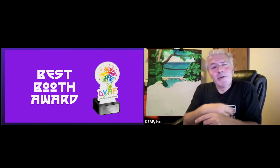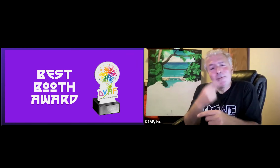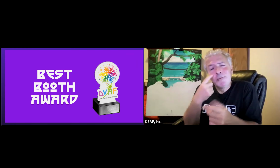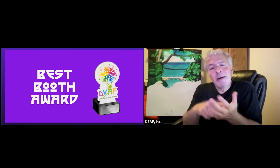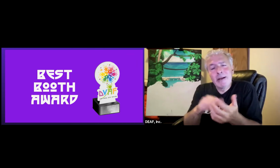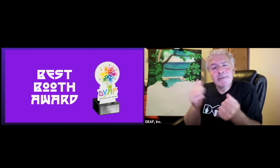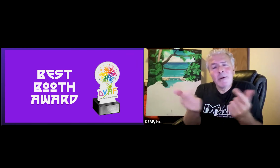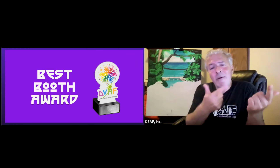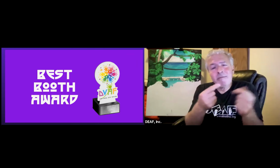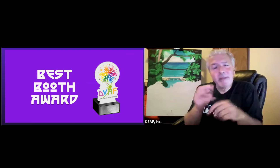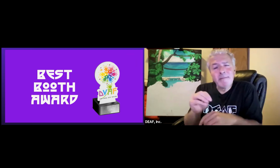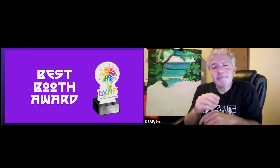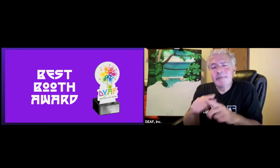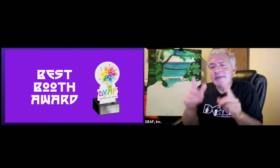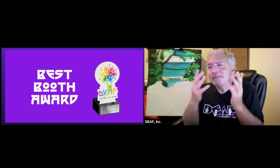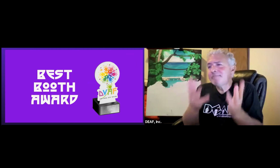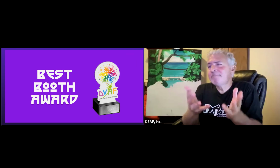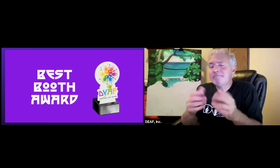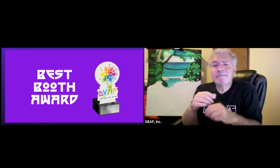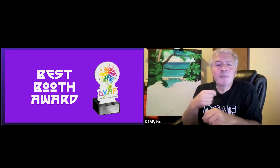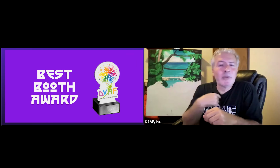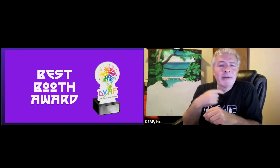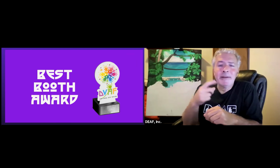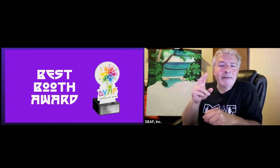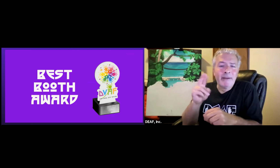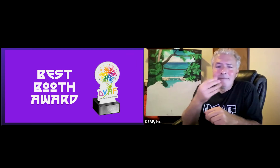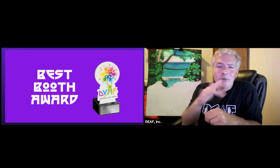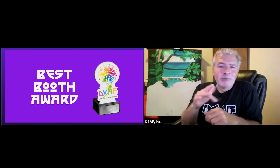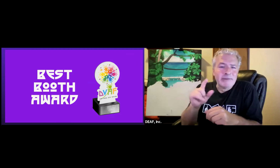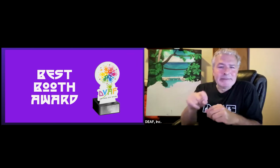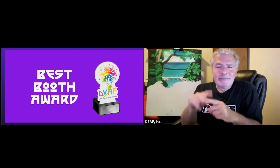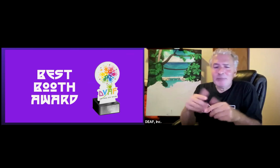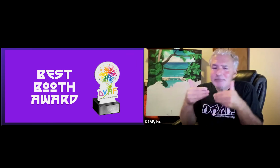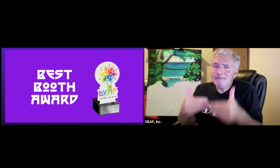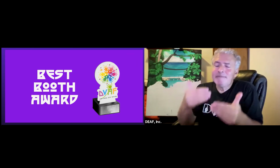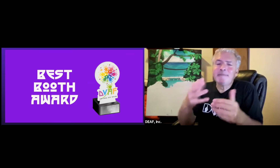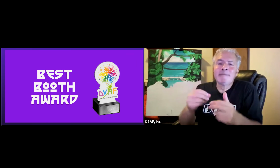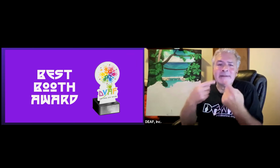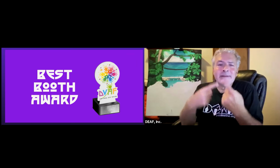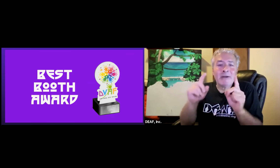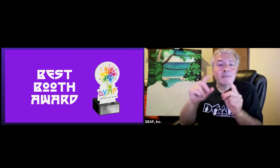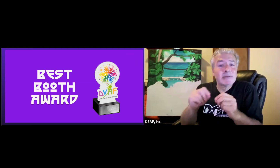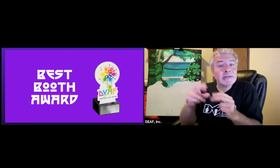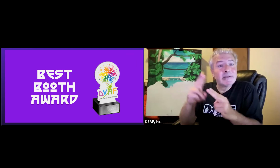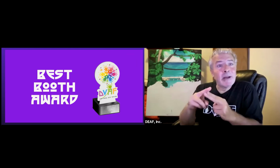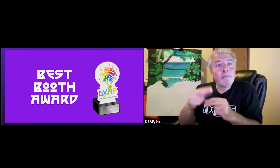The judges all said that they wished they could recognize all 30 booths, but unfortunately, we could not.